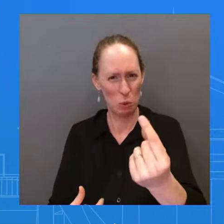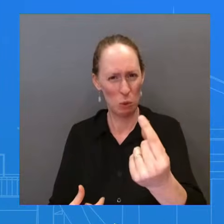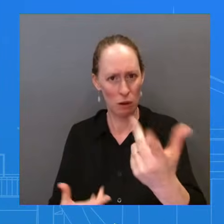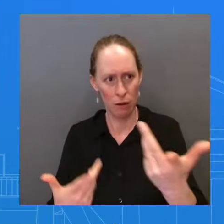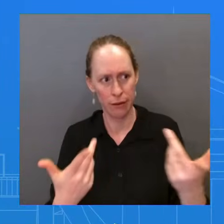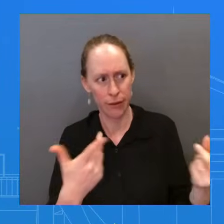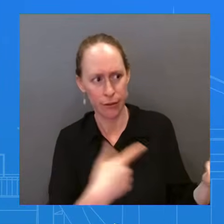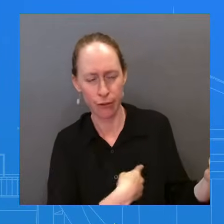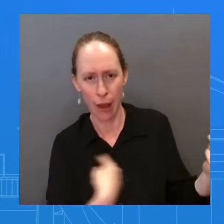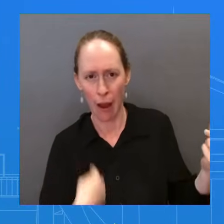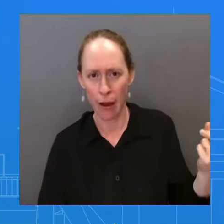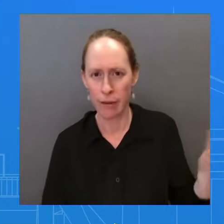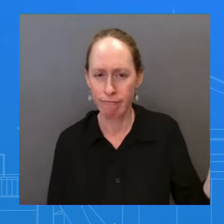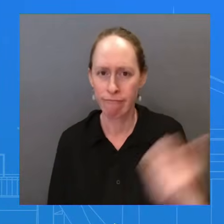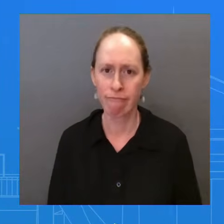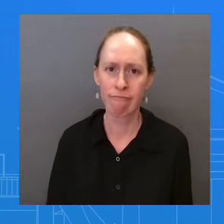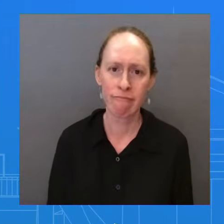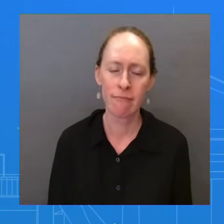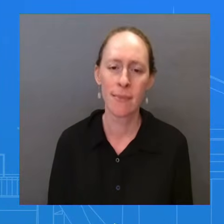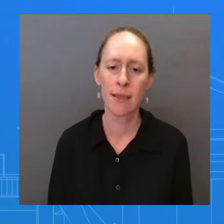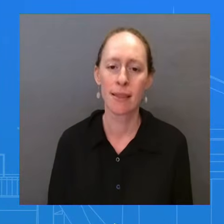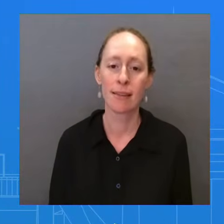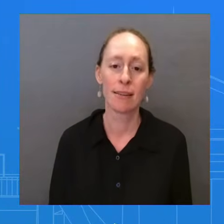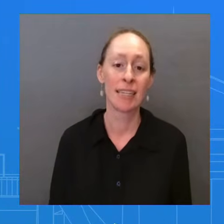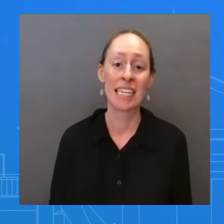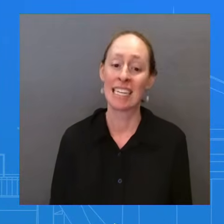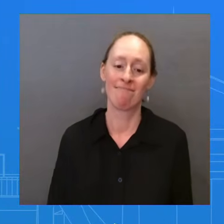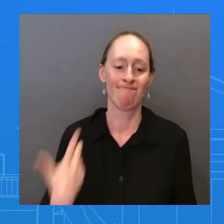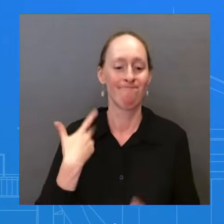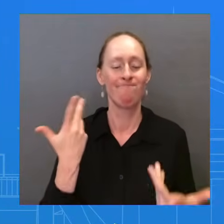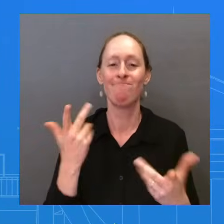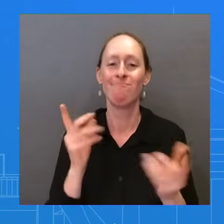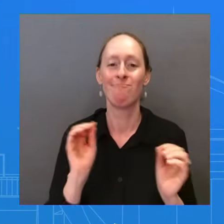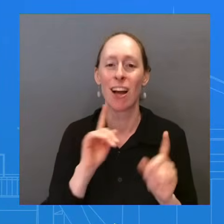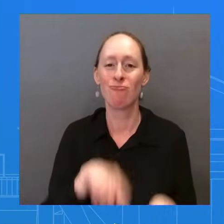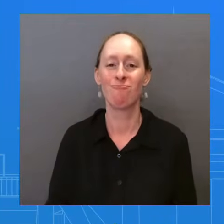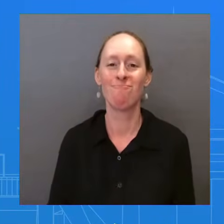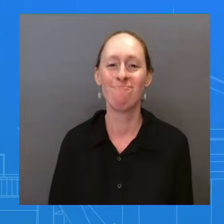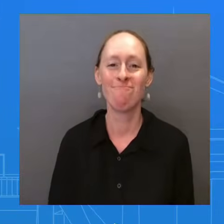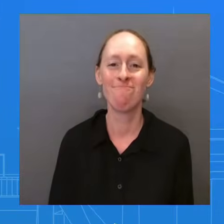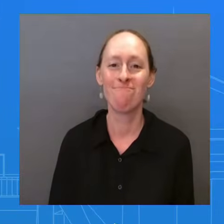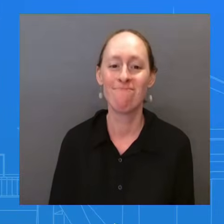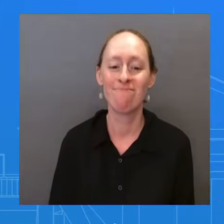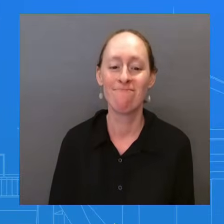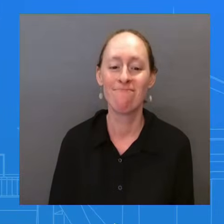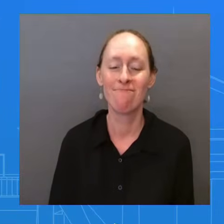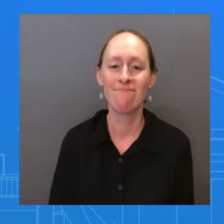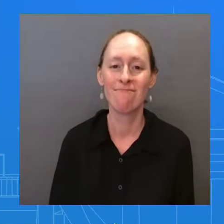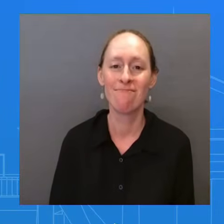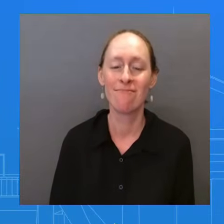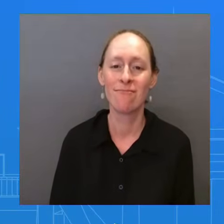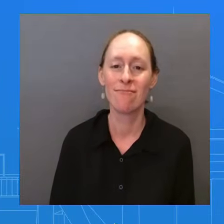Ms. Jean-Pierre: Go ahead, Ed. The Press: I want to ask you about the CEOs, again, that are over in China for the investment conference.